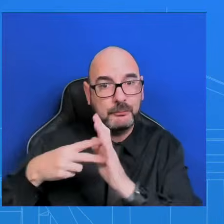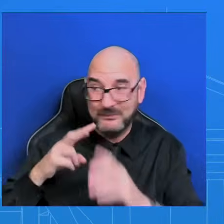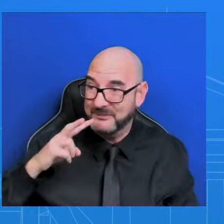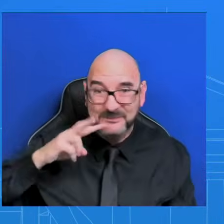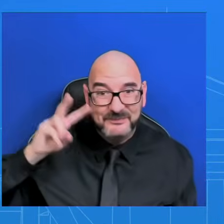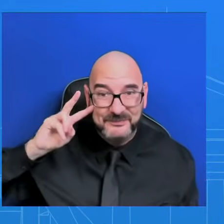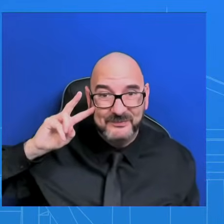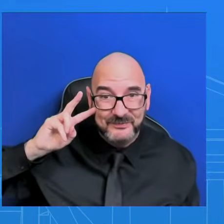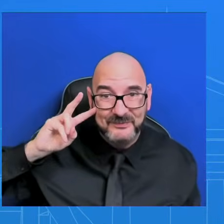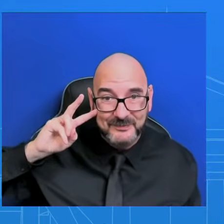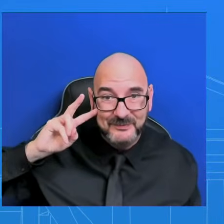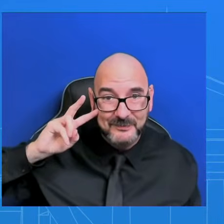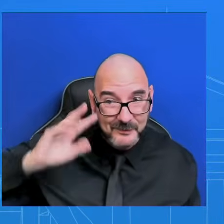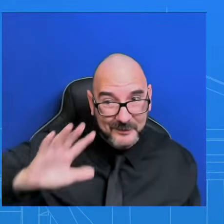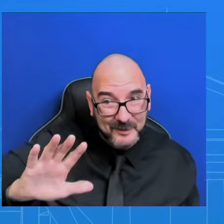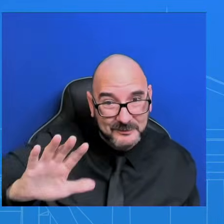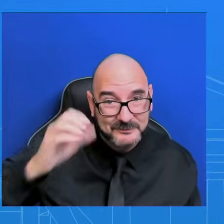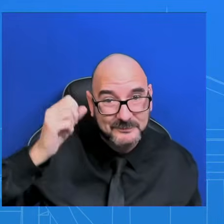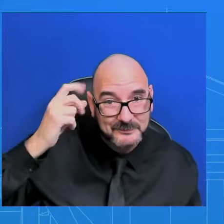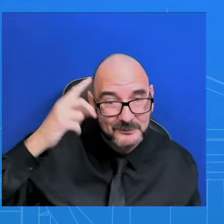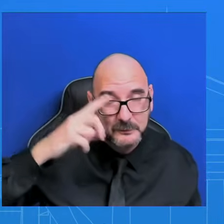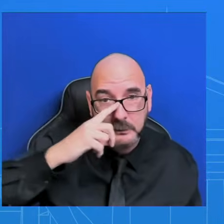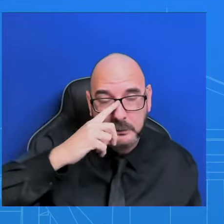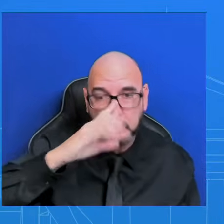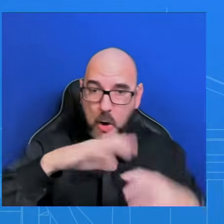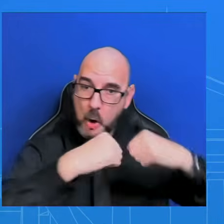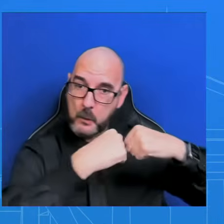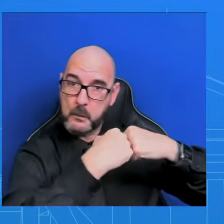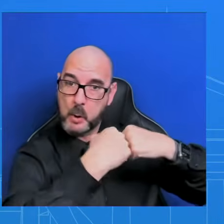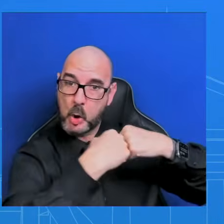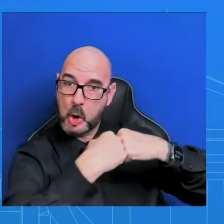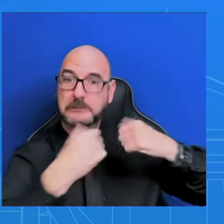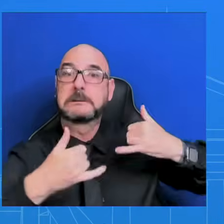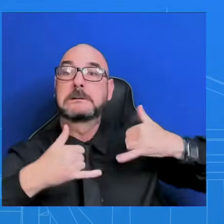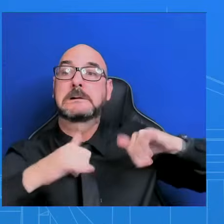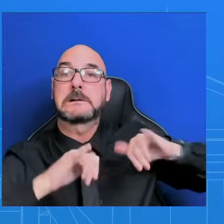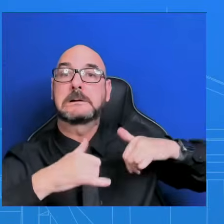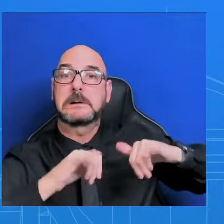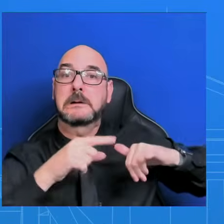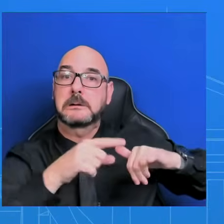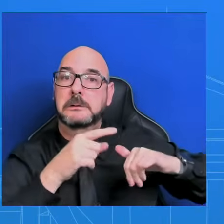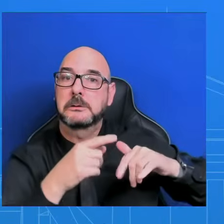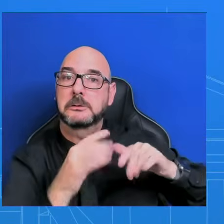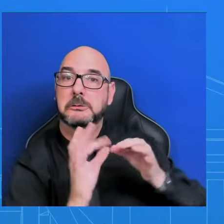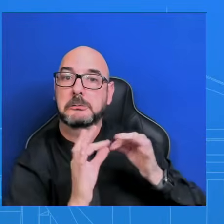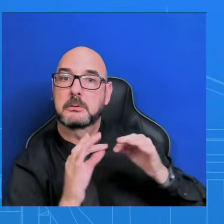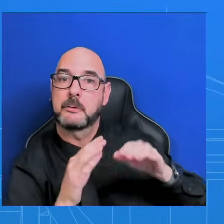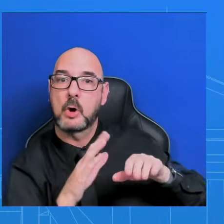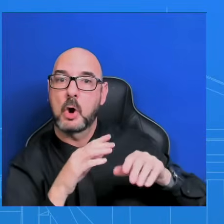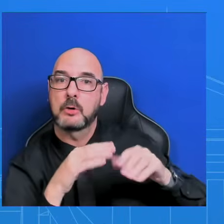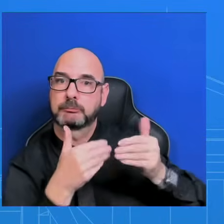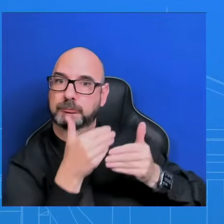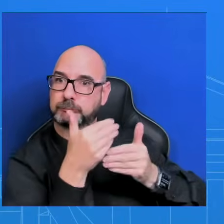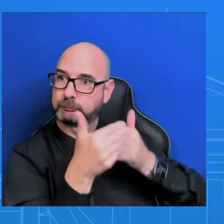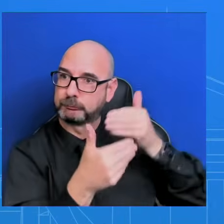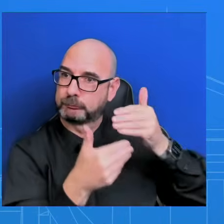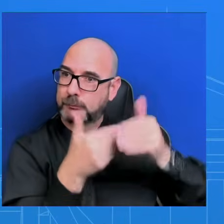as I just stated, over at the Hill, with Republicans and Democrat senators. And we're going to let those negotiation happen. What we dis- -- what the President